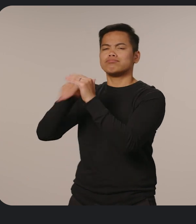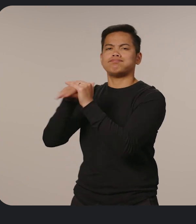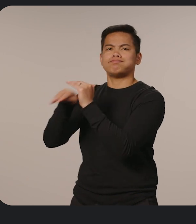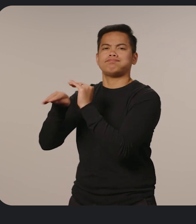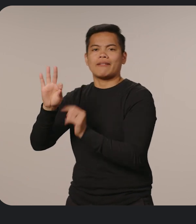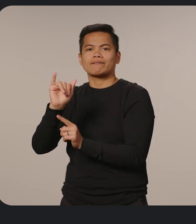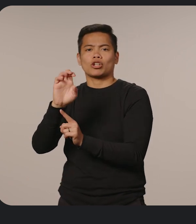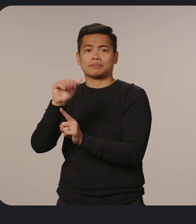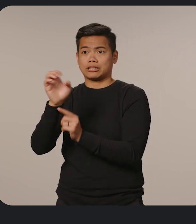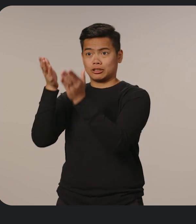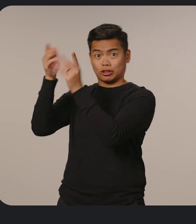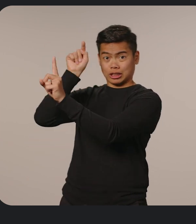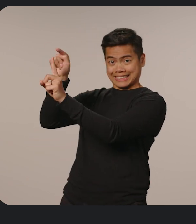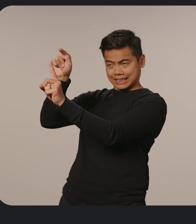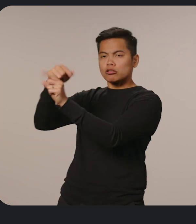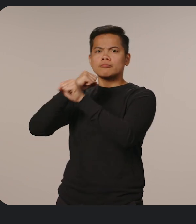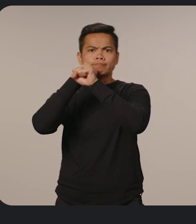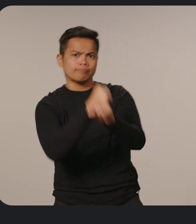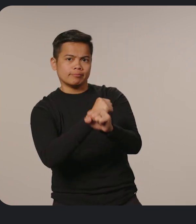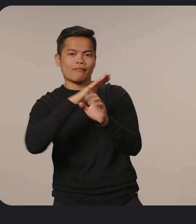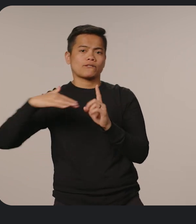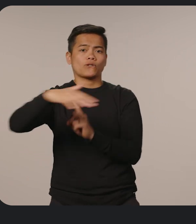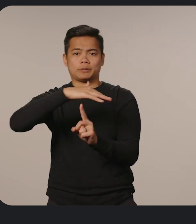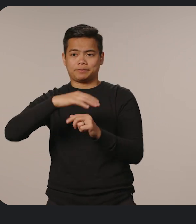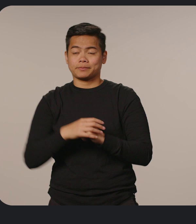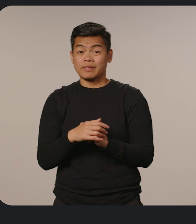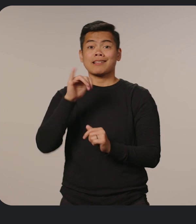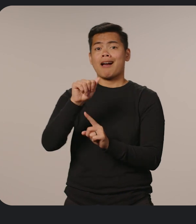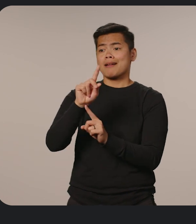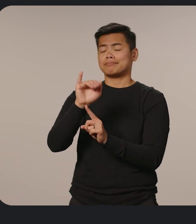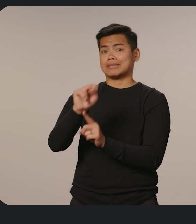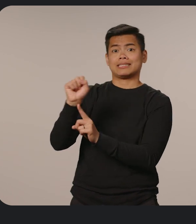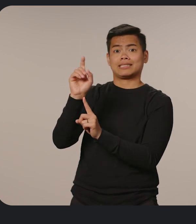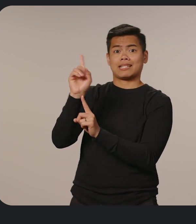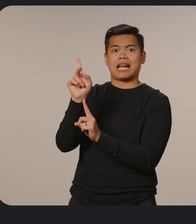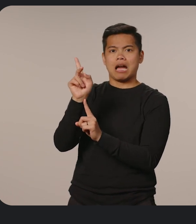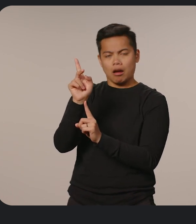environment we can initialize the admin SDK without